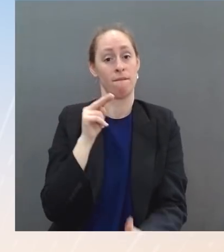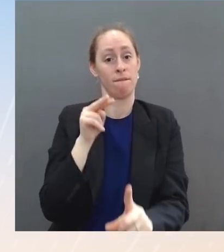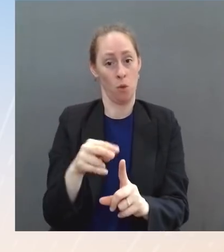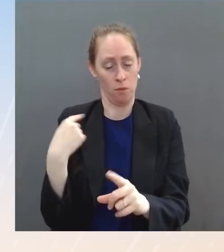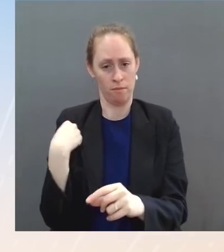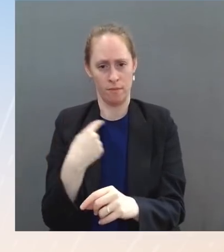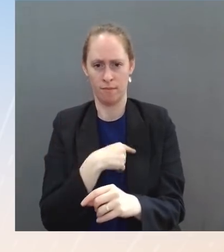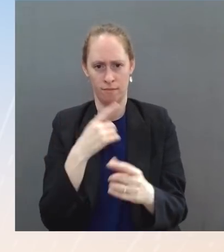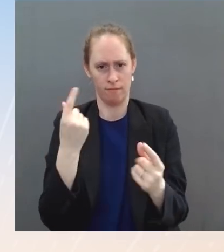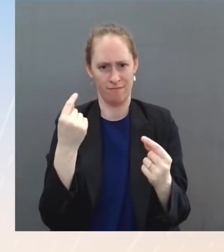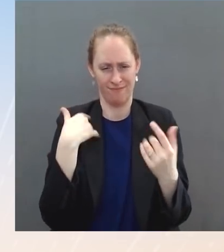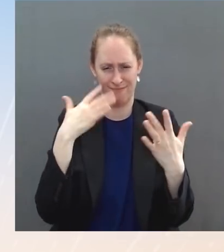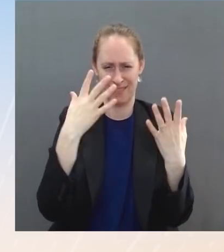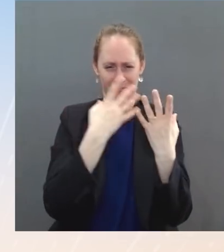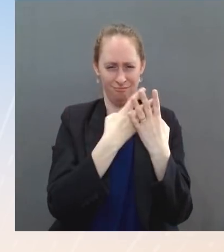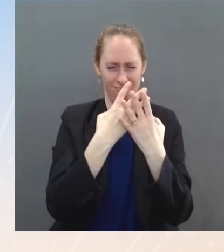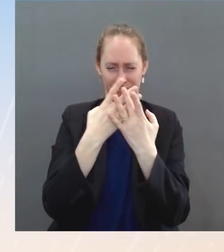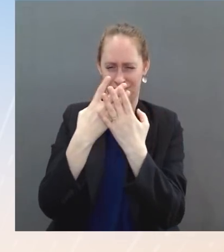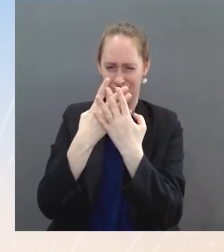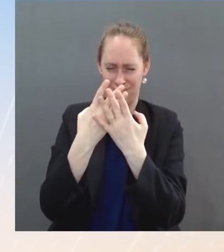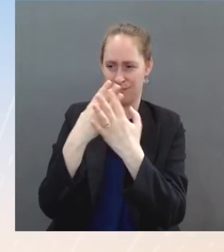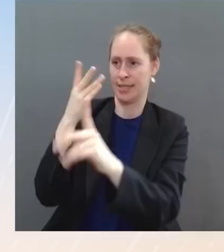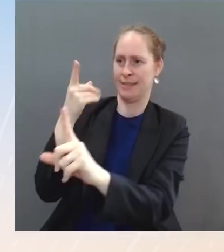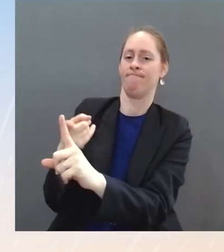of qualification of backgrounds